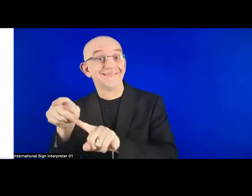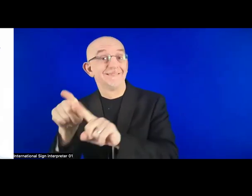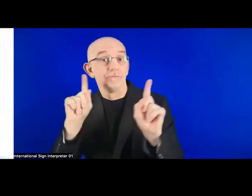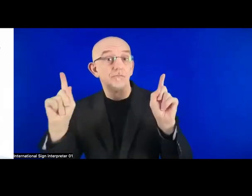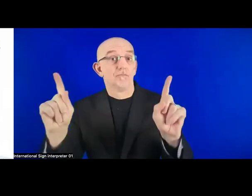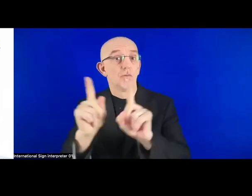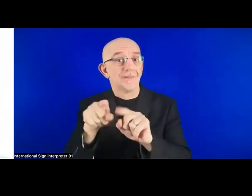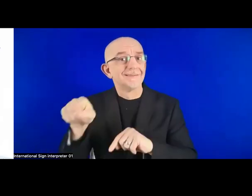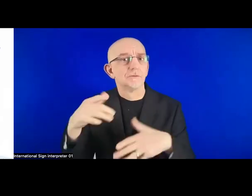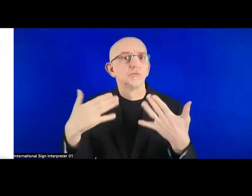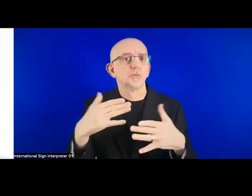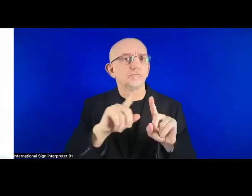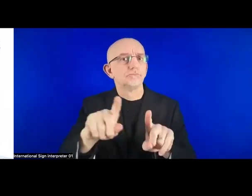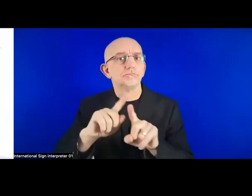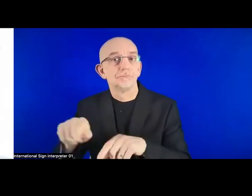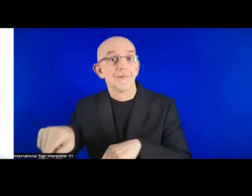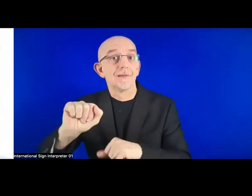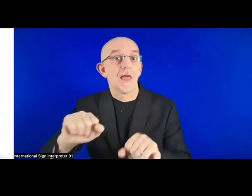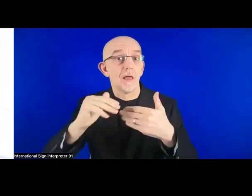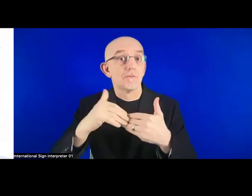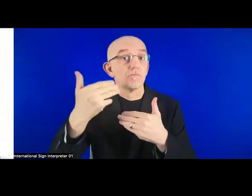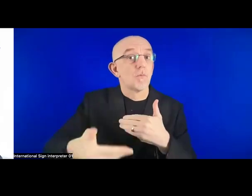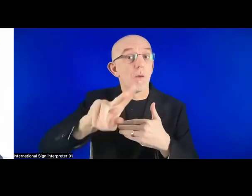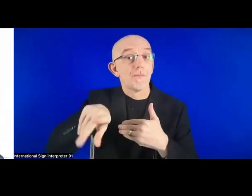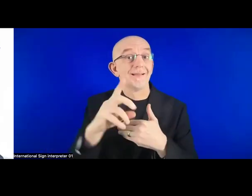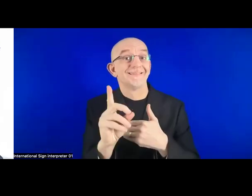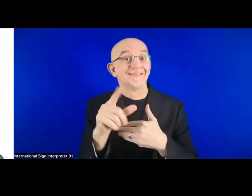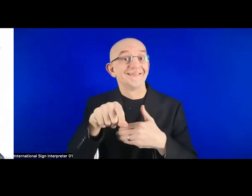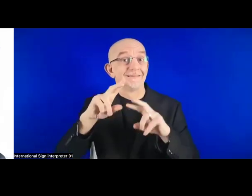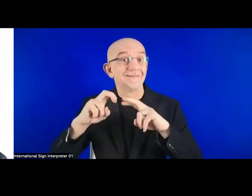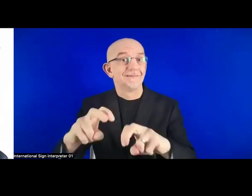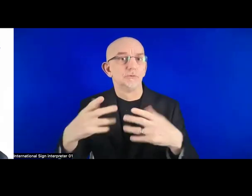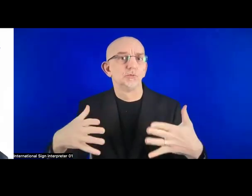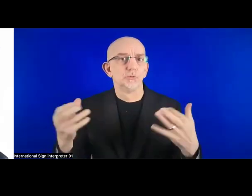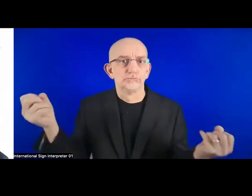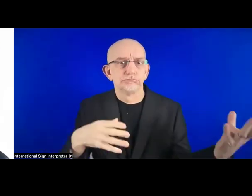secondment with civil society organisation or gain further training or develop their